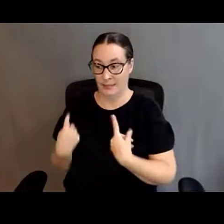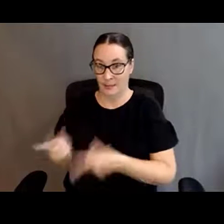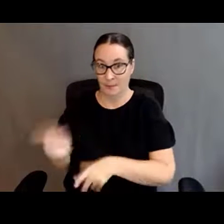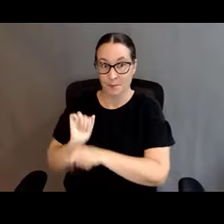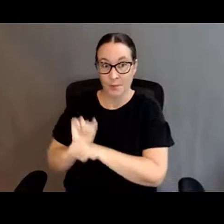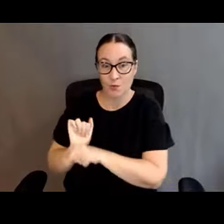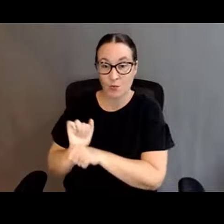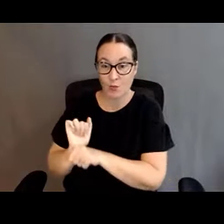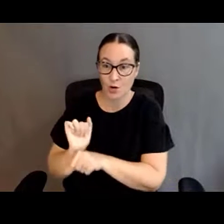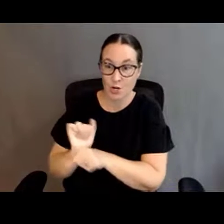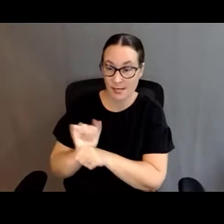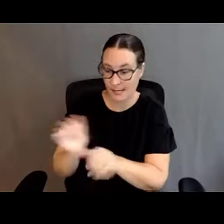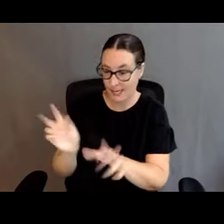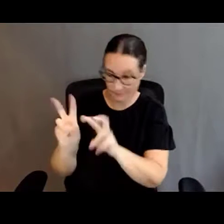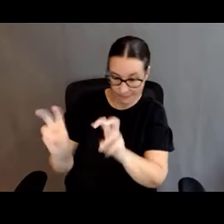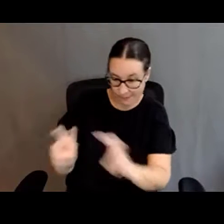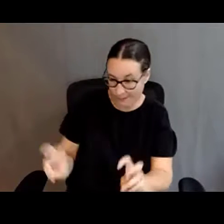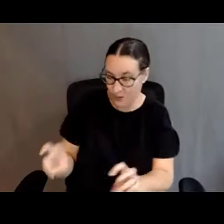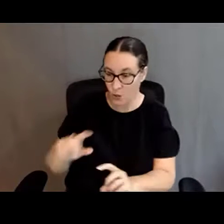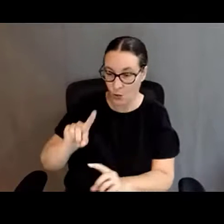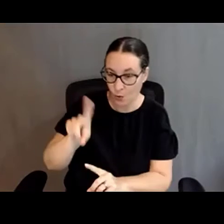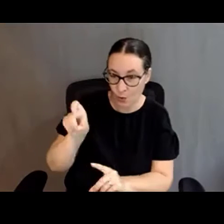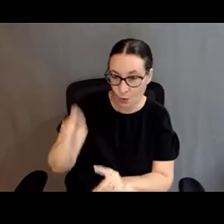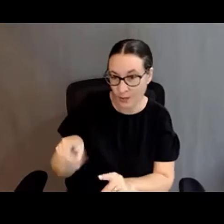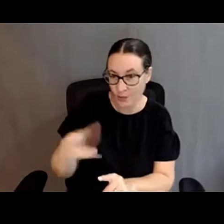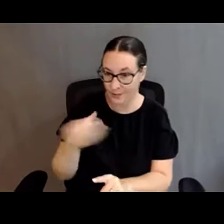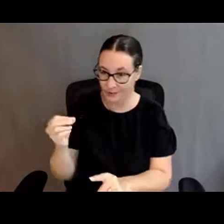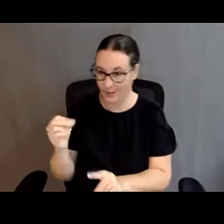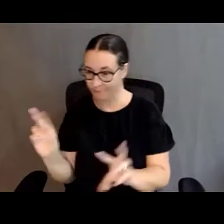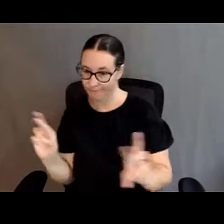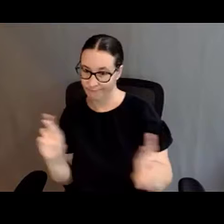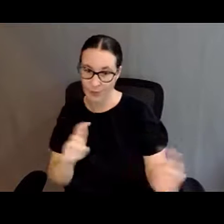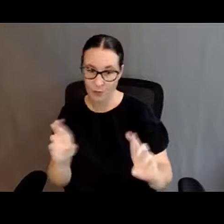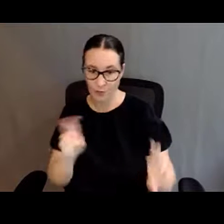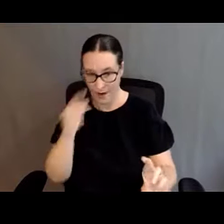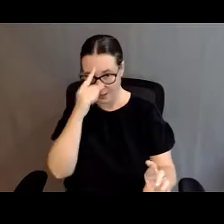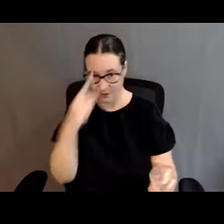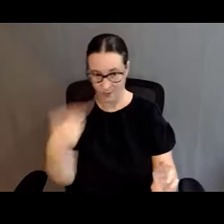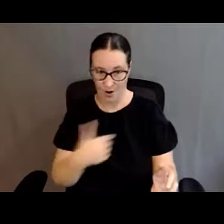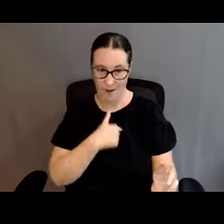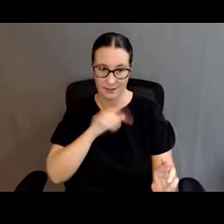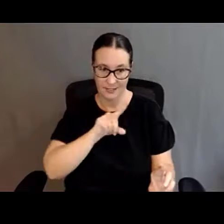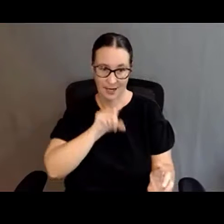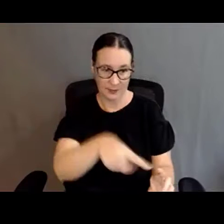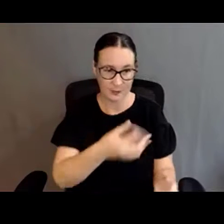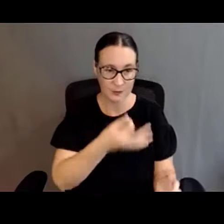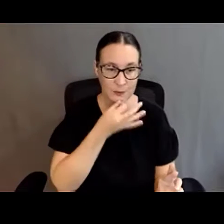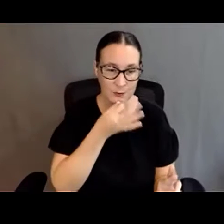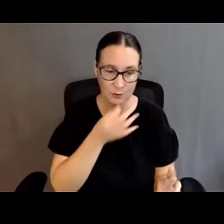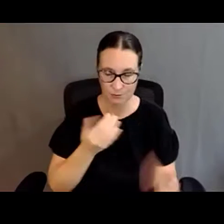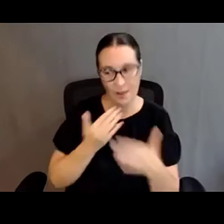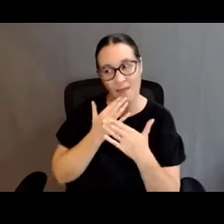kind of combing through those questions and queuing them up for us to be asked very shortly, so thank you so much.